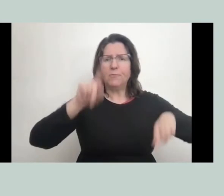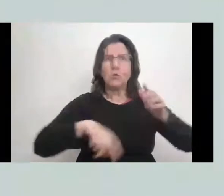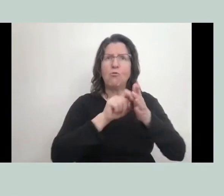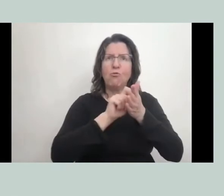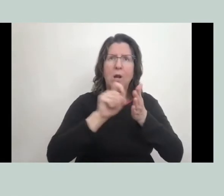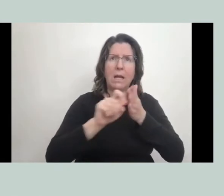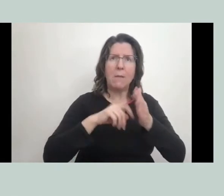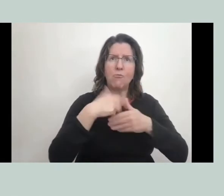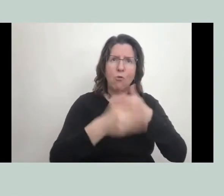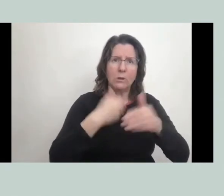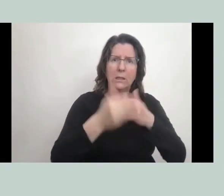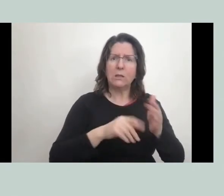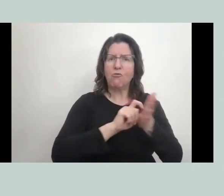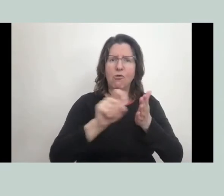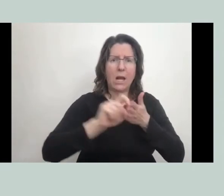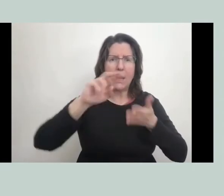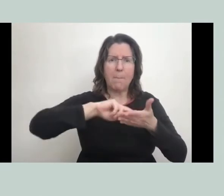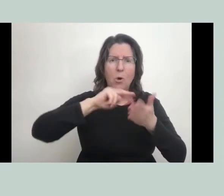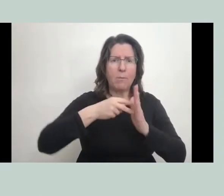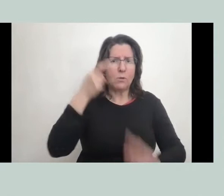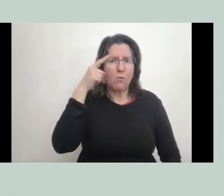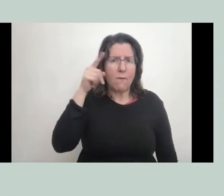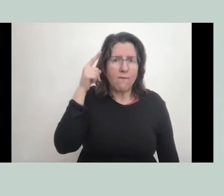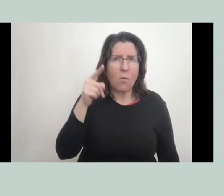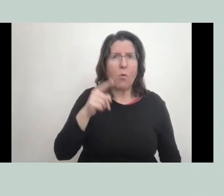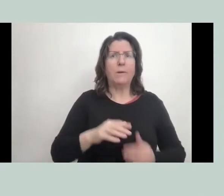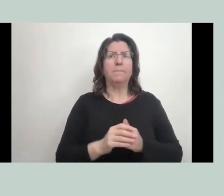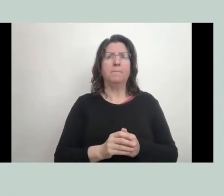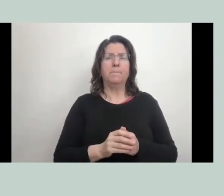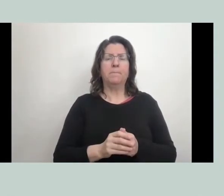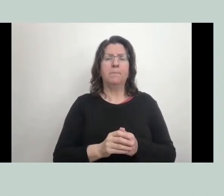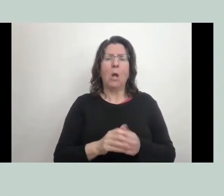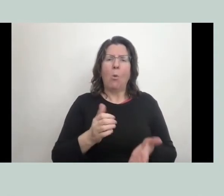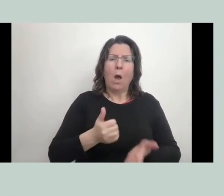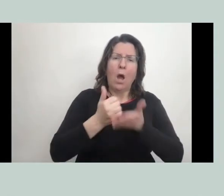You teach and model the writing process across a variety of purposes.